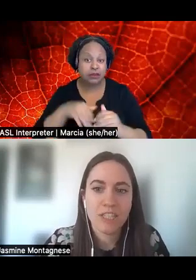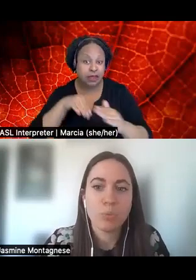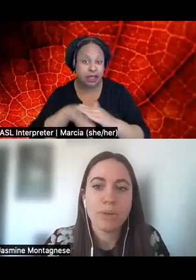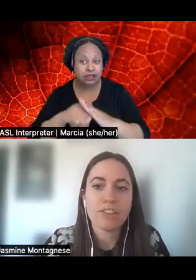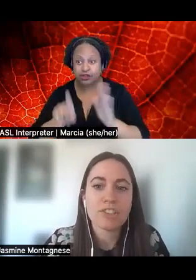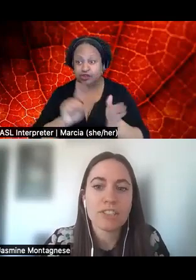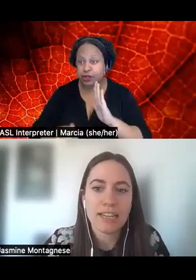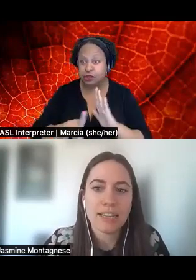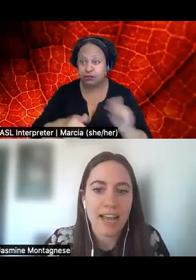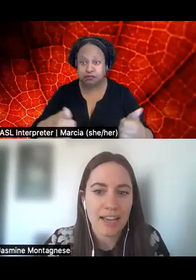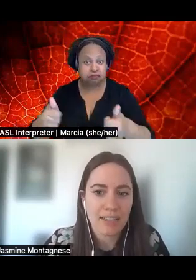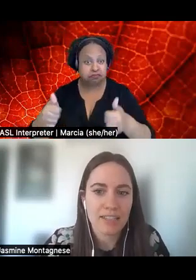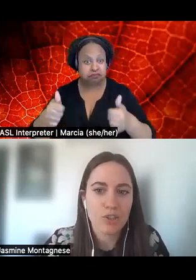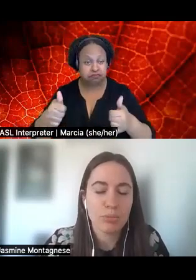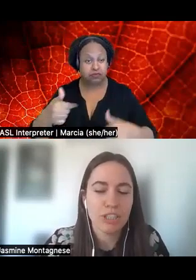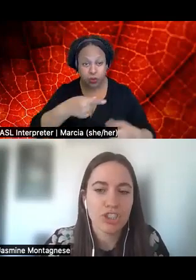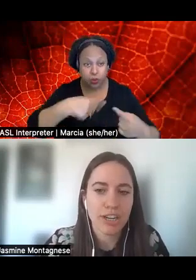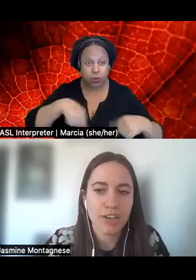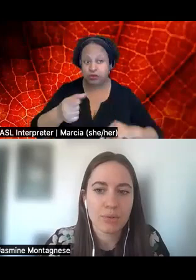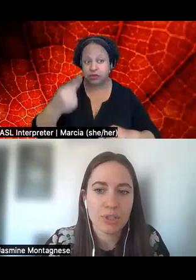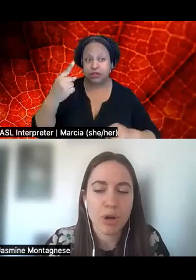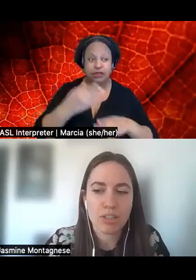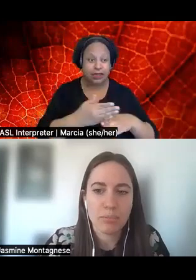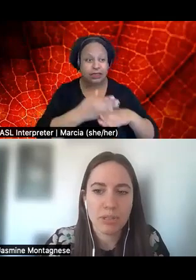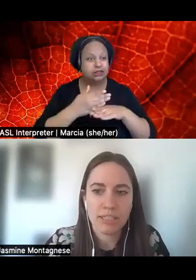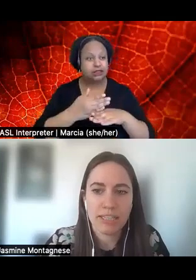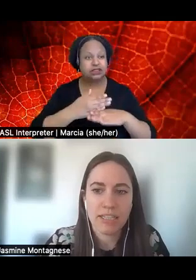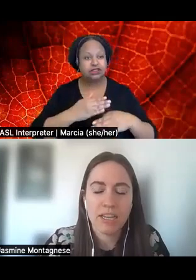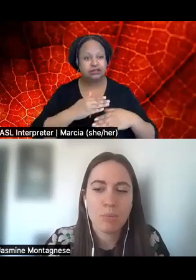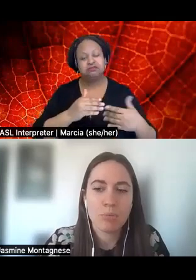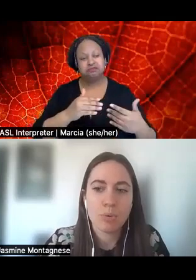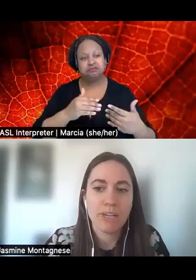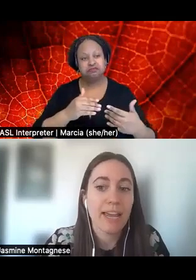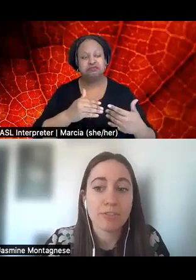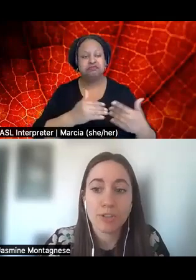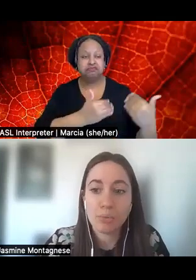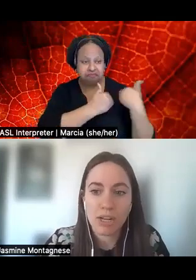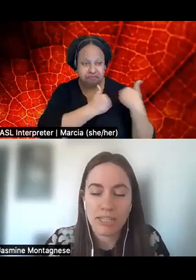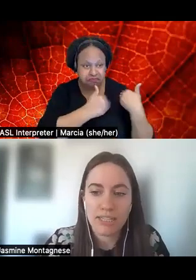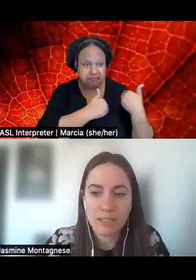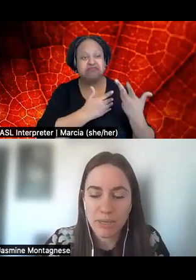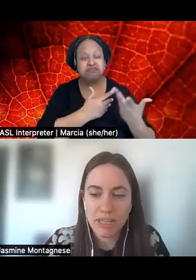We understand access to be a shared responsibility between everyone in this space.